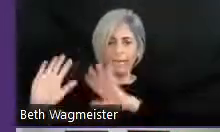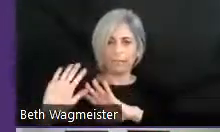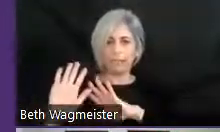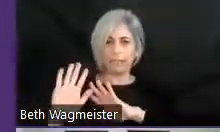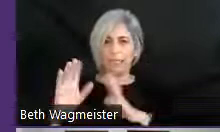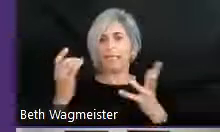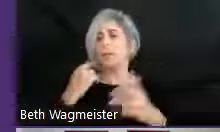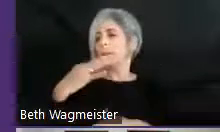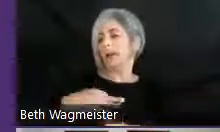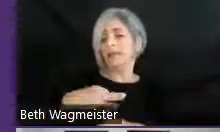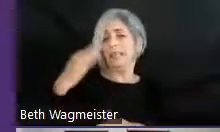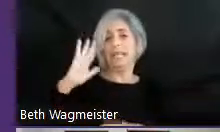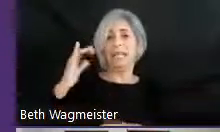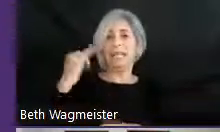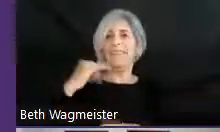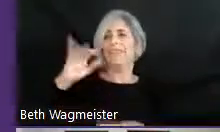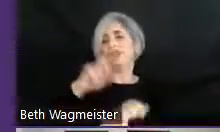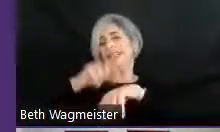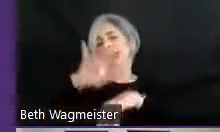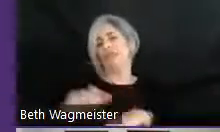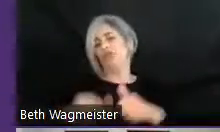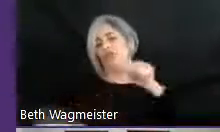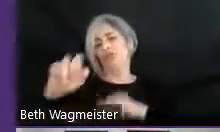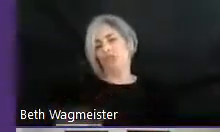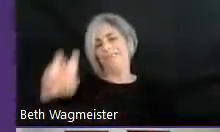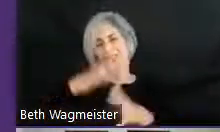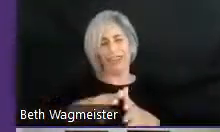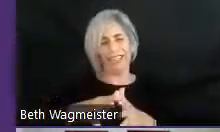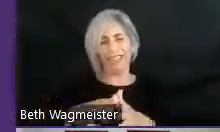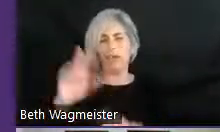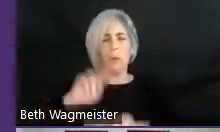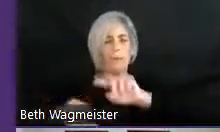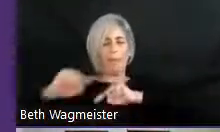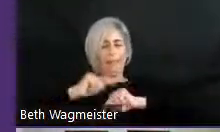if you go back maybe you can save a few lives. But people realized that this question has been